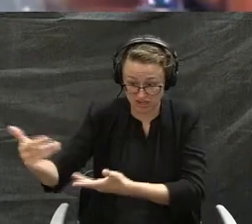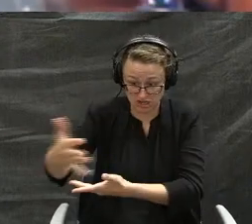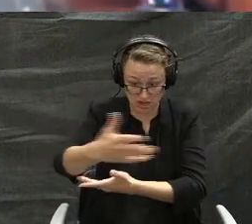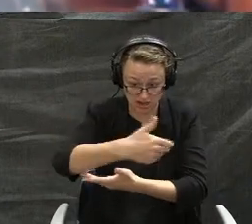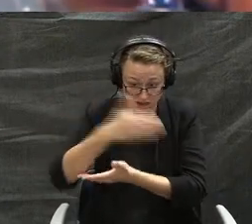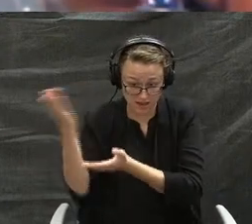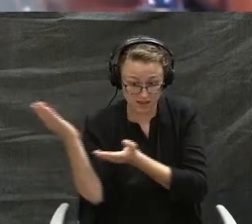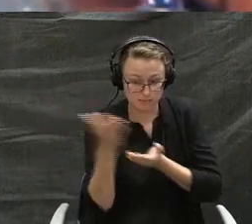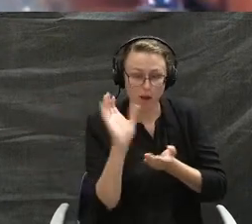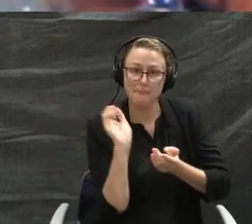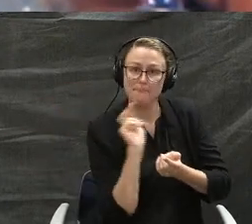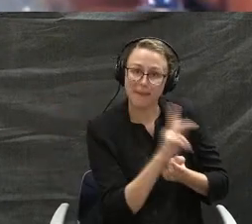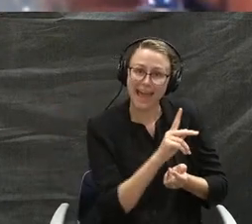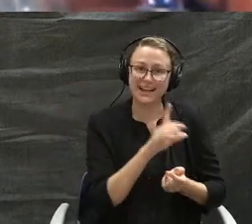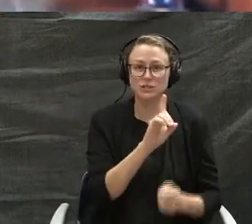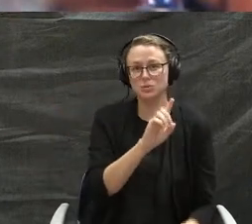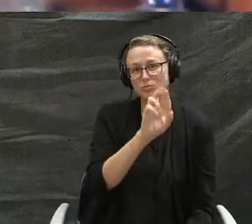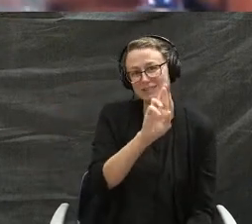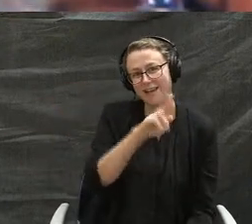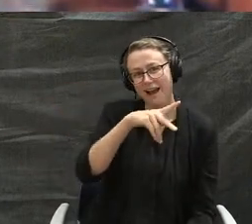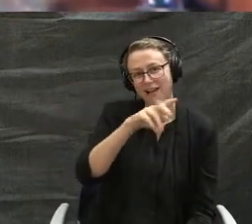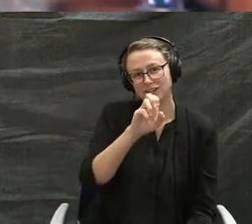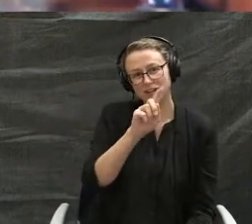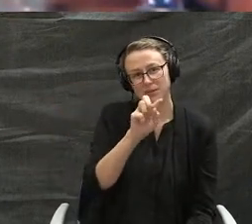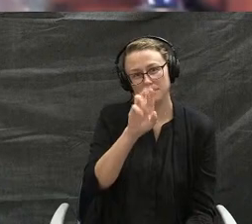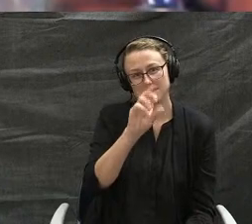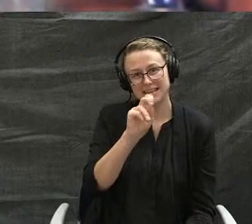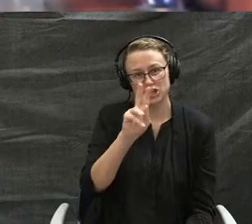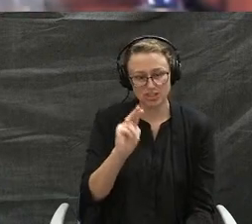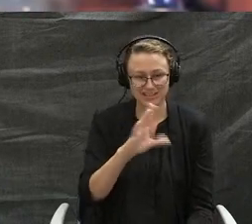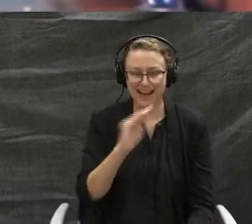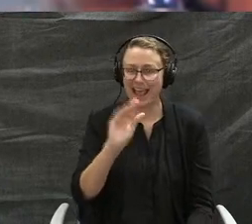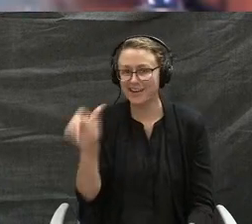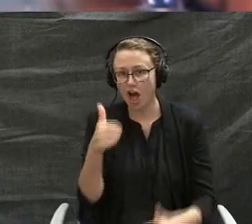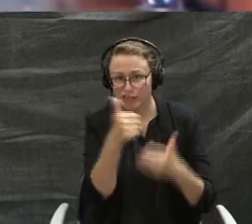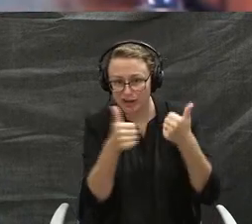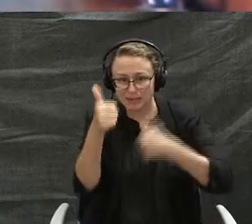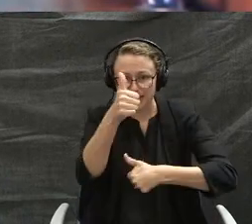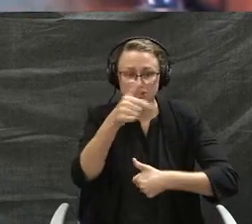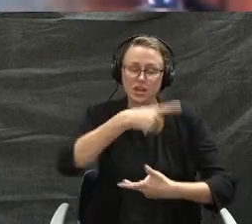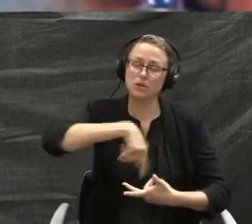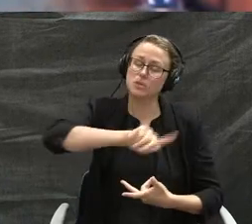district administration, where within our district we really use that multidisciplinary approach to determine what